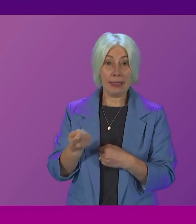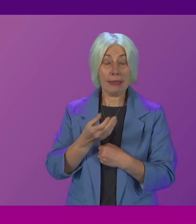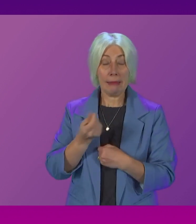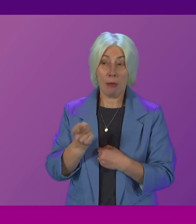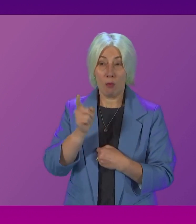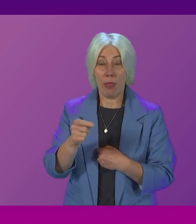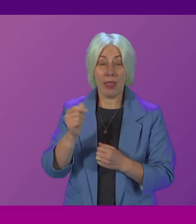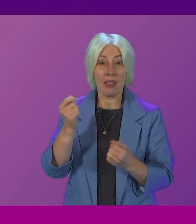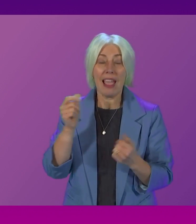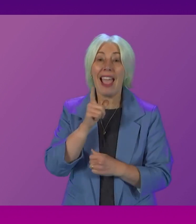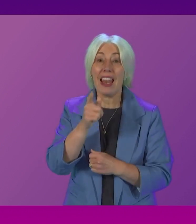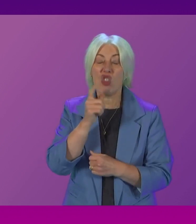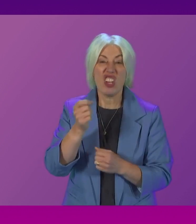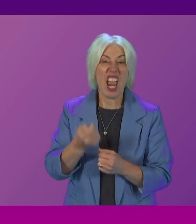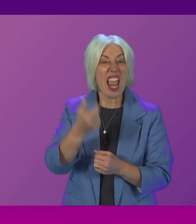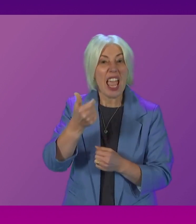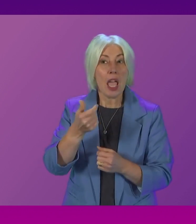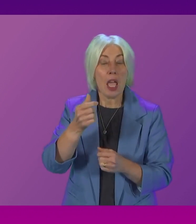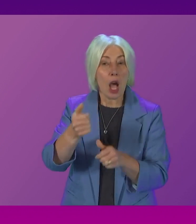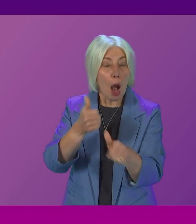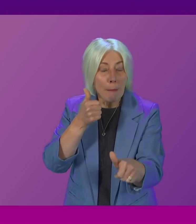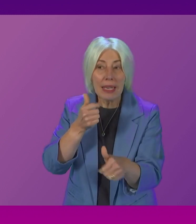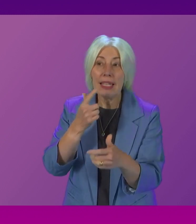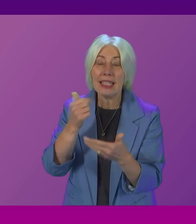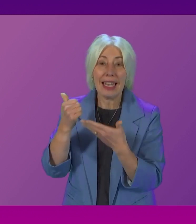companies and advice agencies to ensure that we are doing as much as possible.